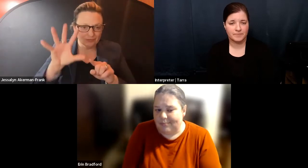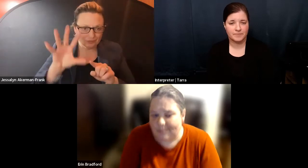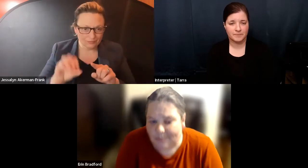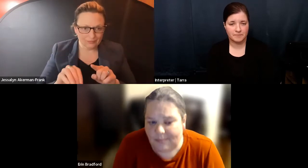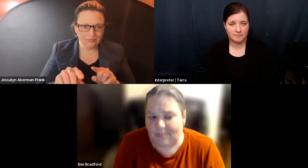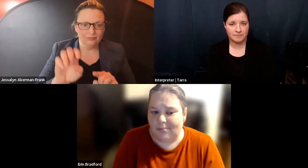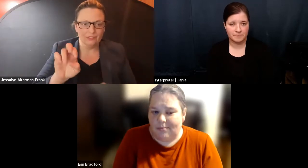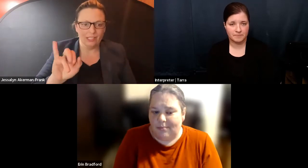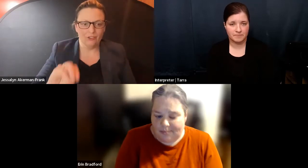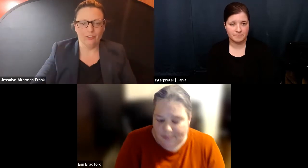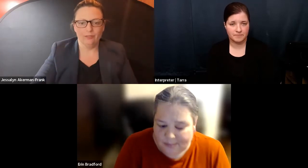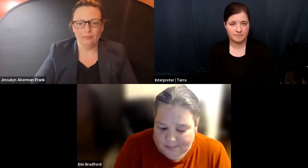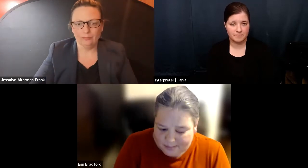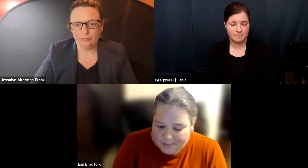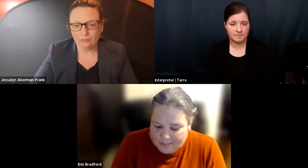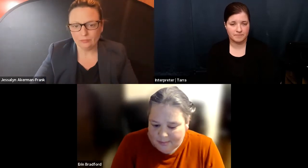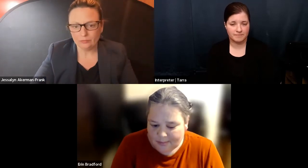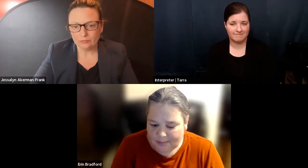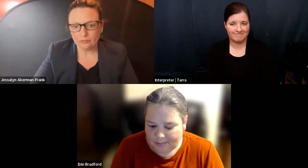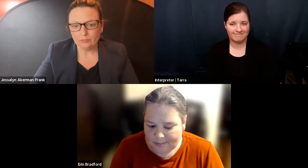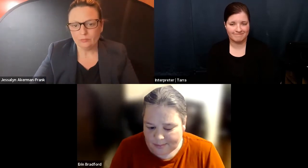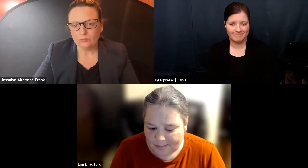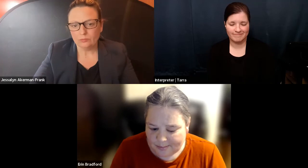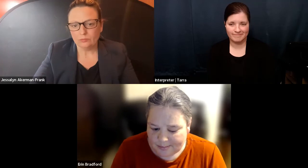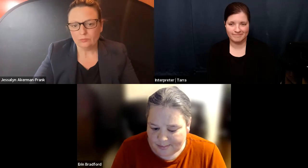So, yeah, that's me.